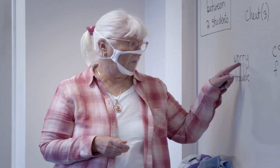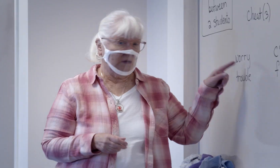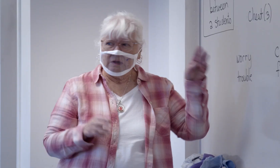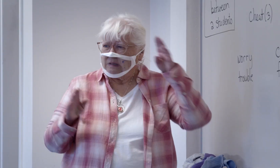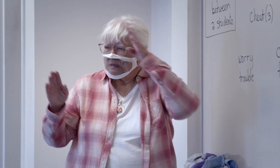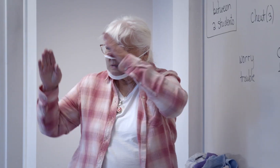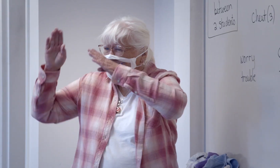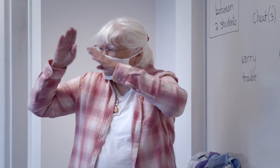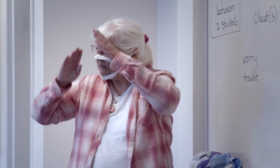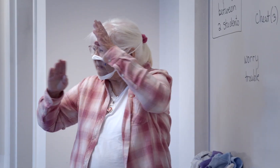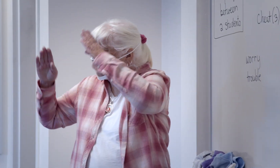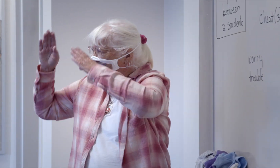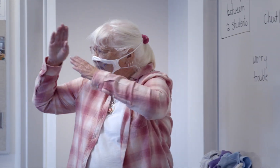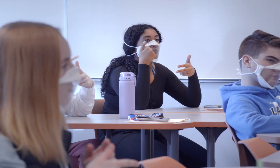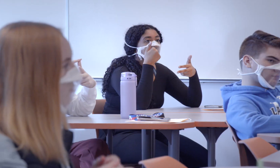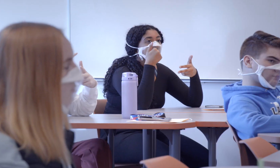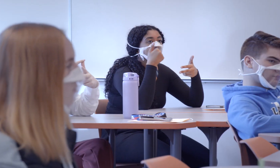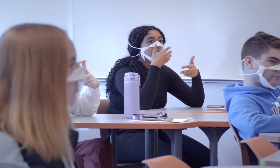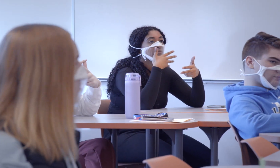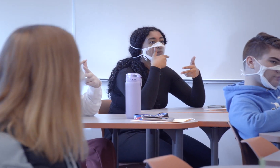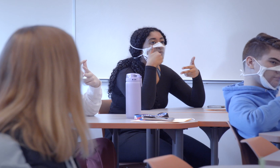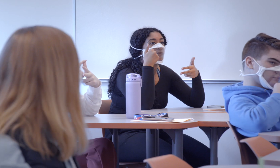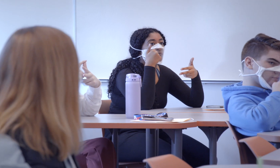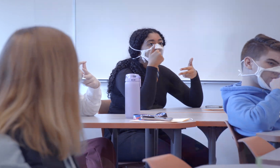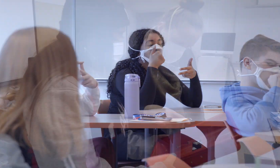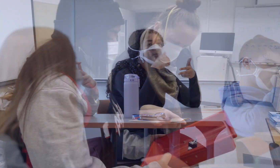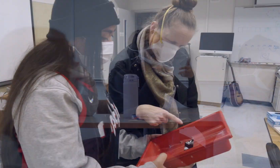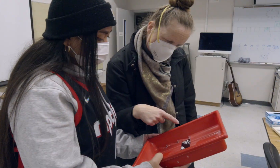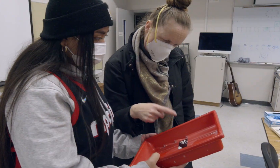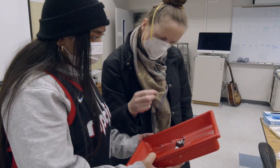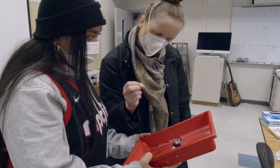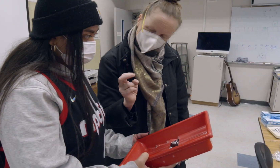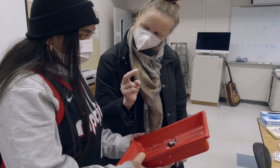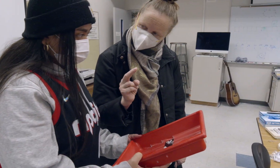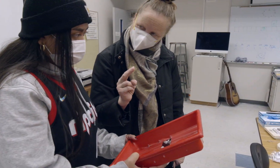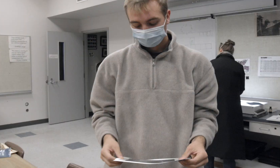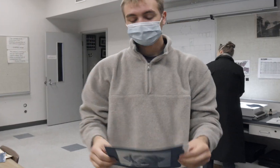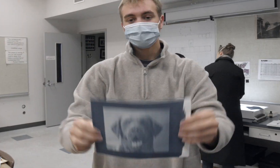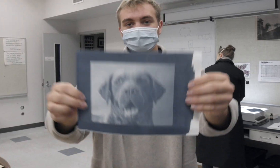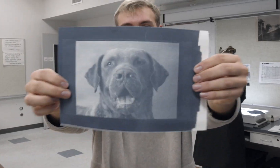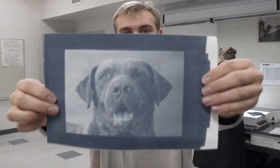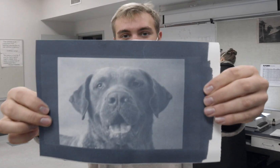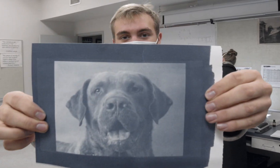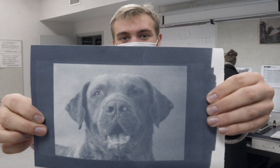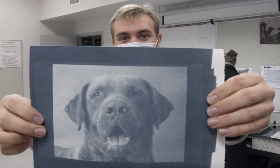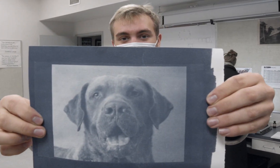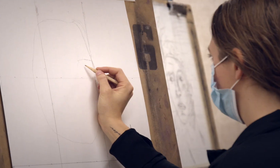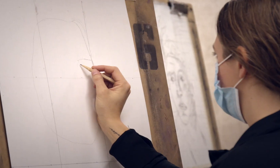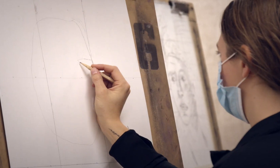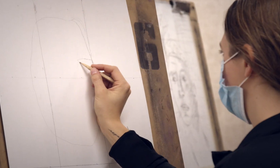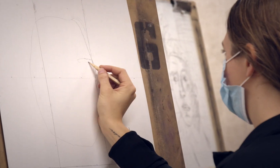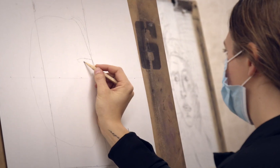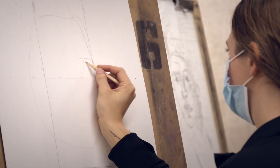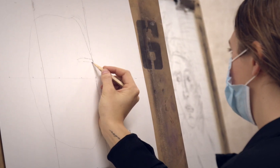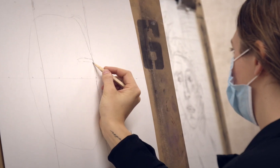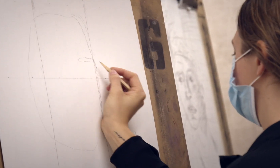you can pursue an Associate degree across a variety of disciplines. You’ll have the opportunity and support to build a creative portfolio